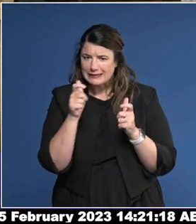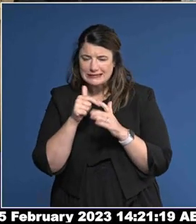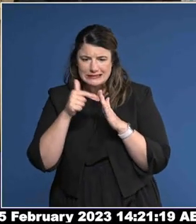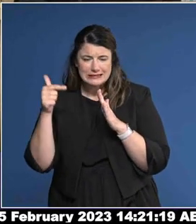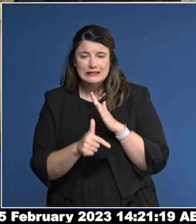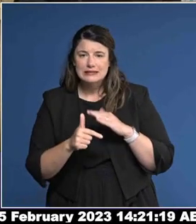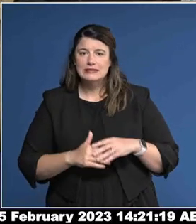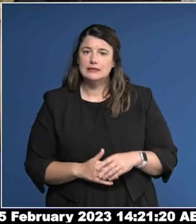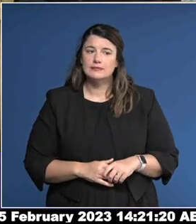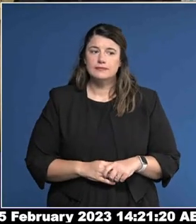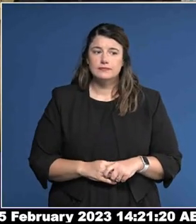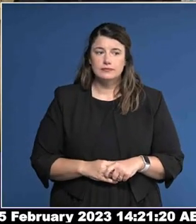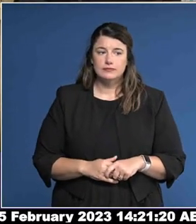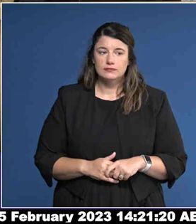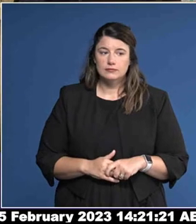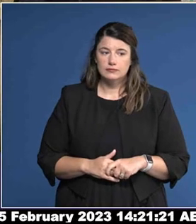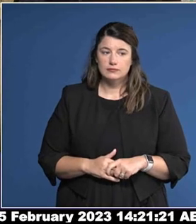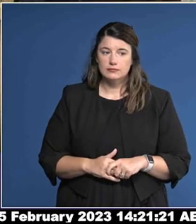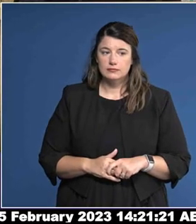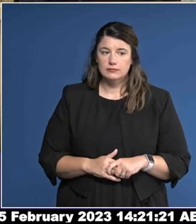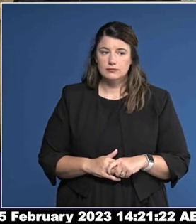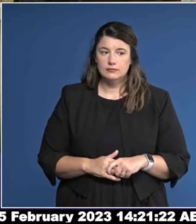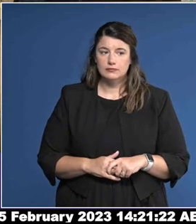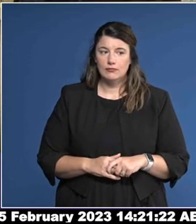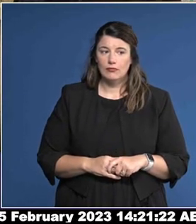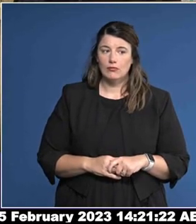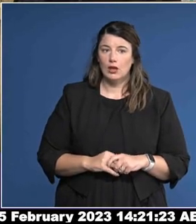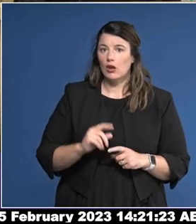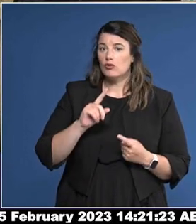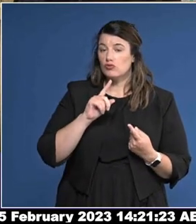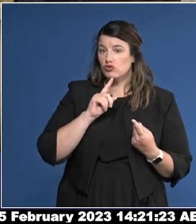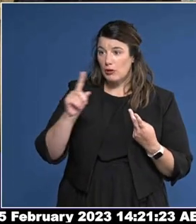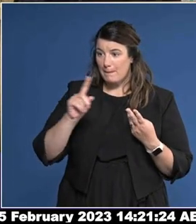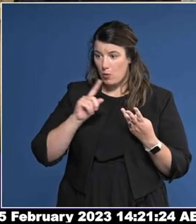And that reporting then also gets reflected in things like our performance score card,